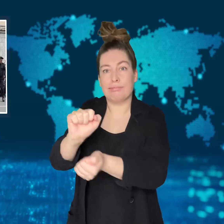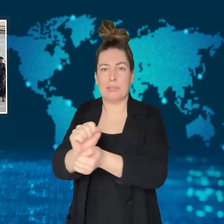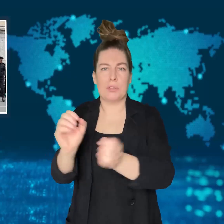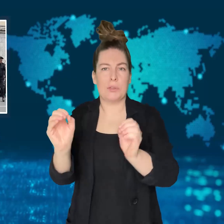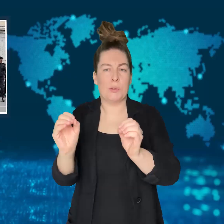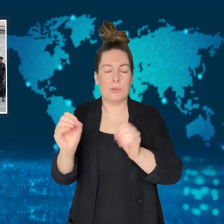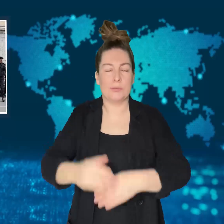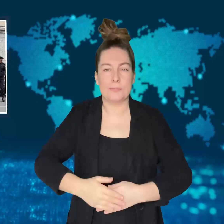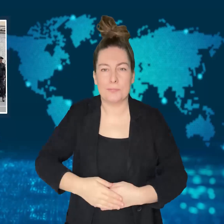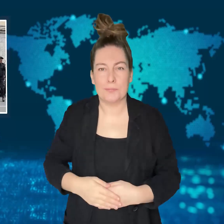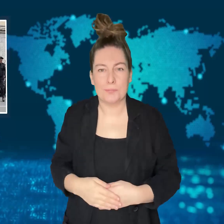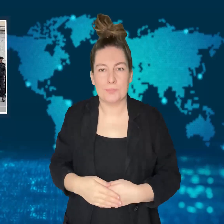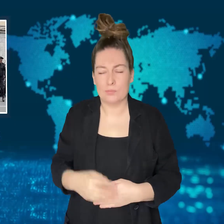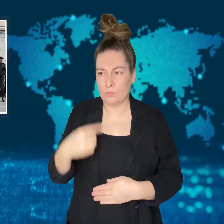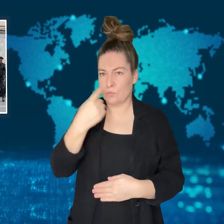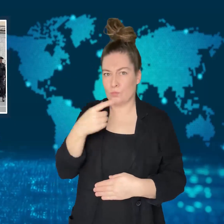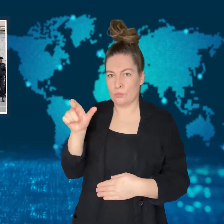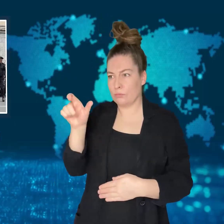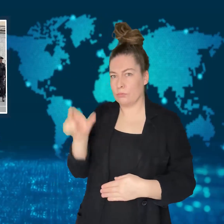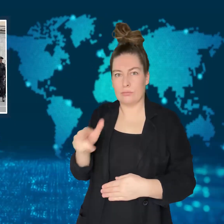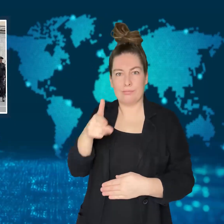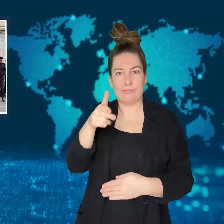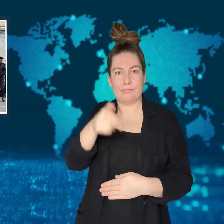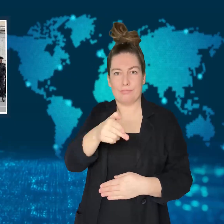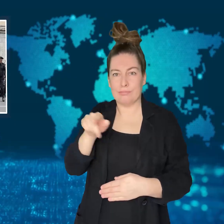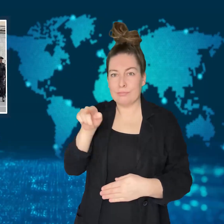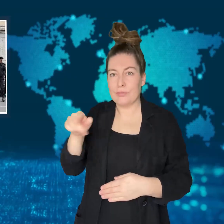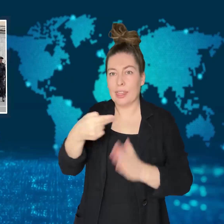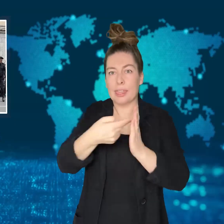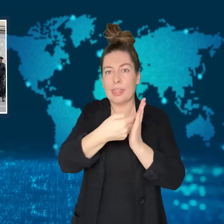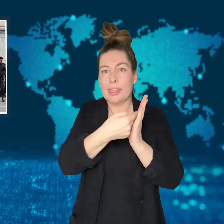but there have not been any arrests.